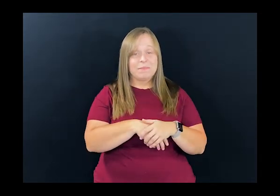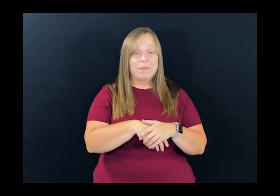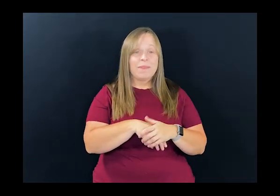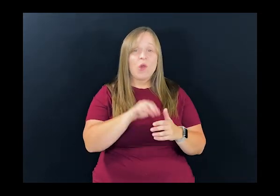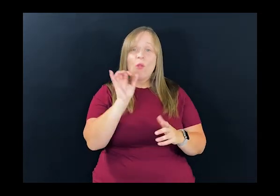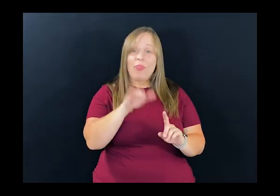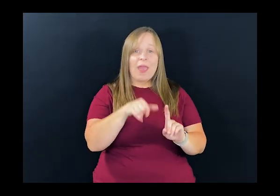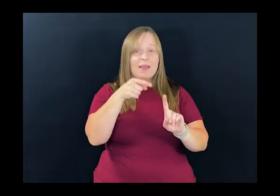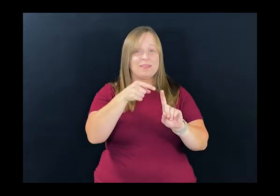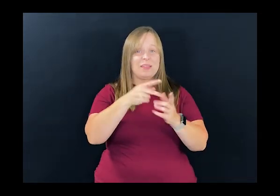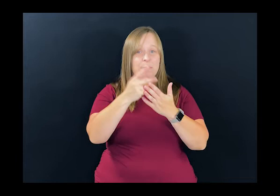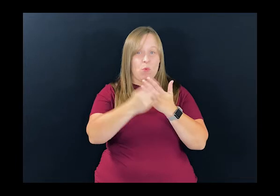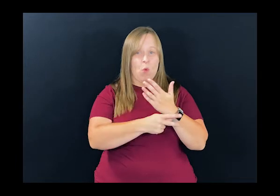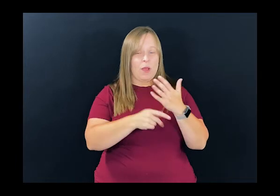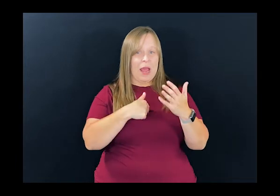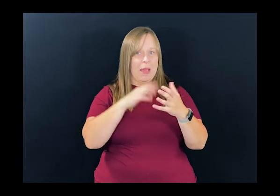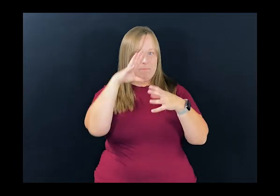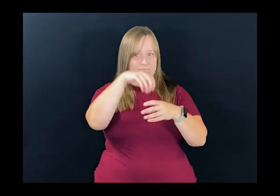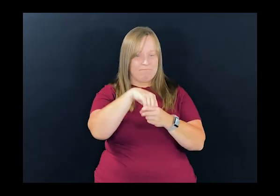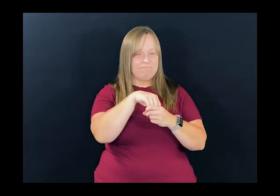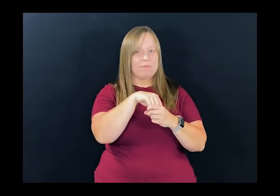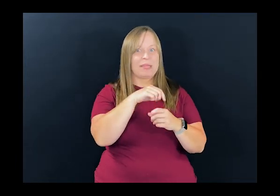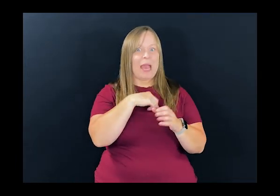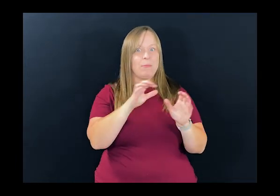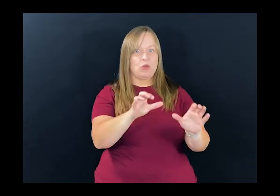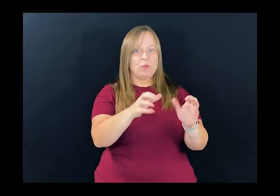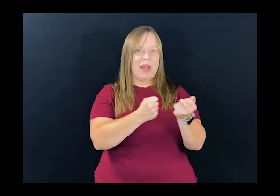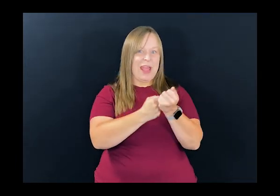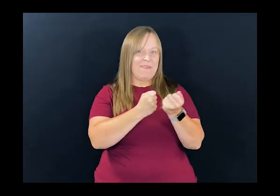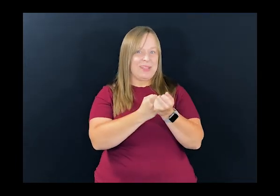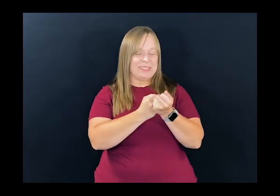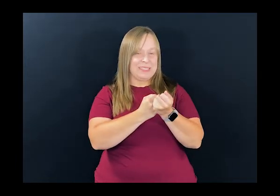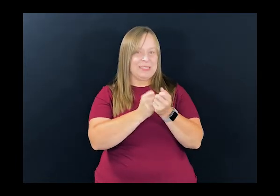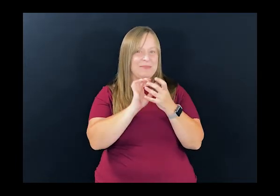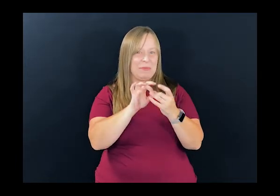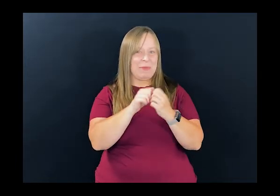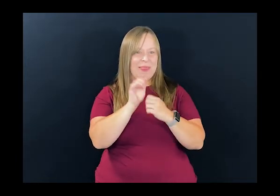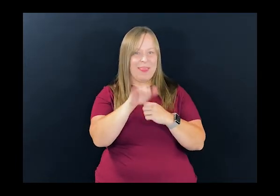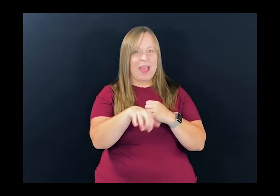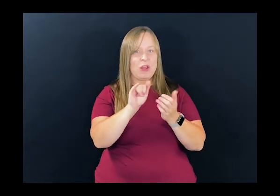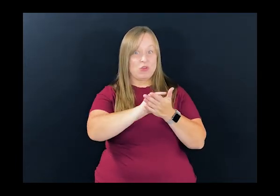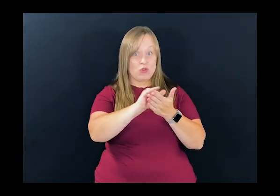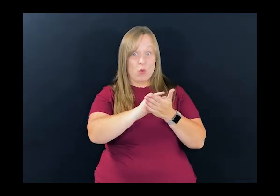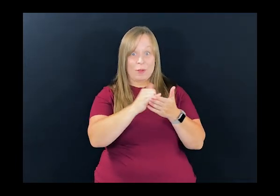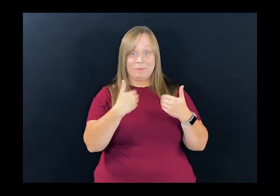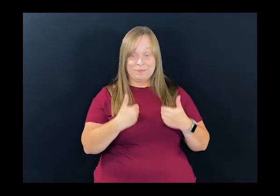So that's the program that I'm a part of, and I'm doing advocacy here in New York.